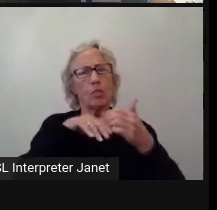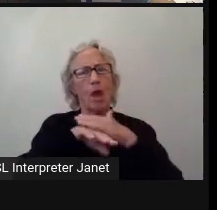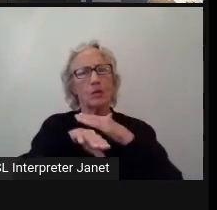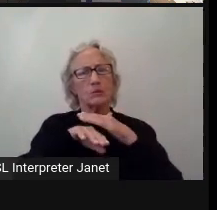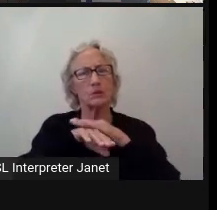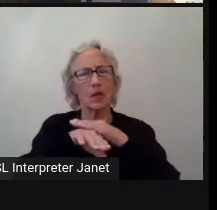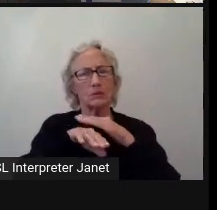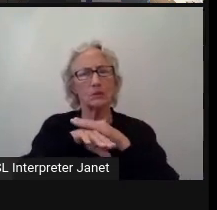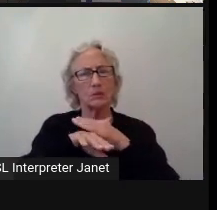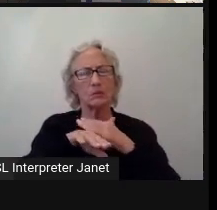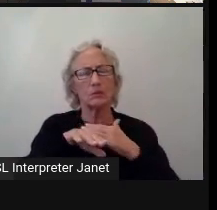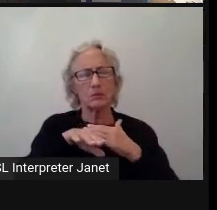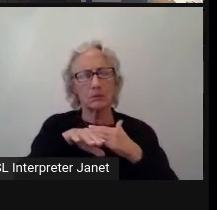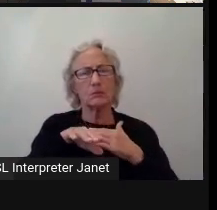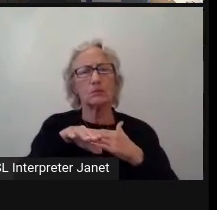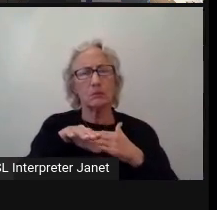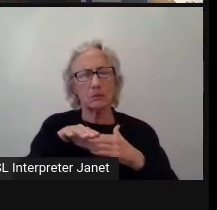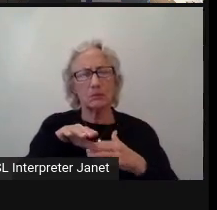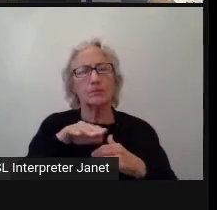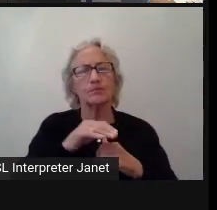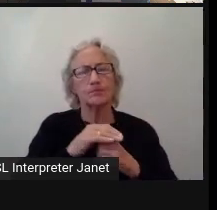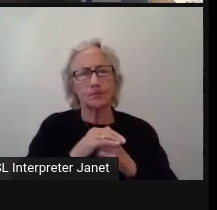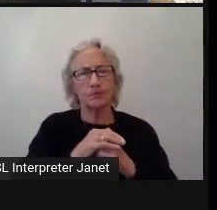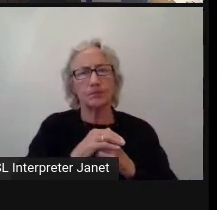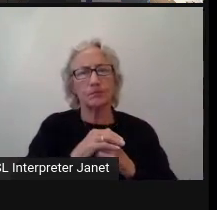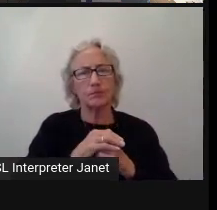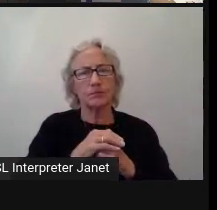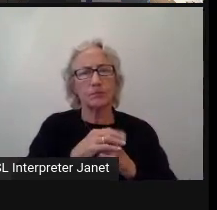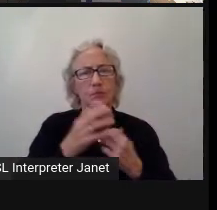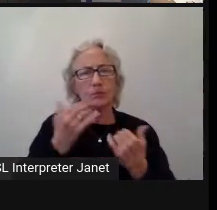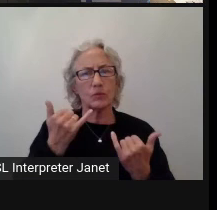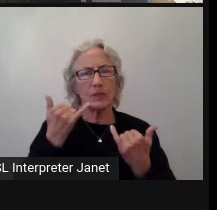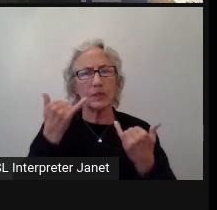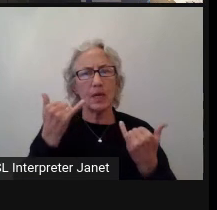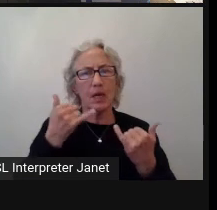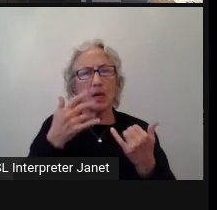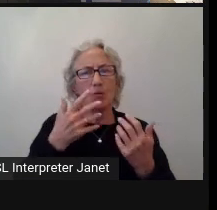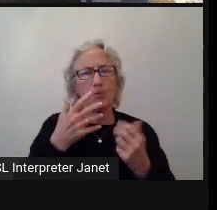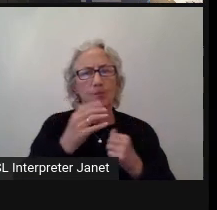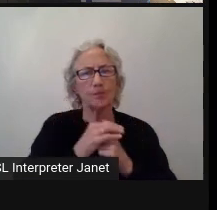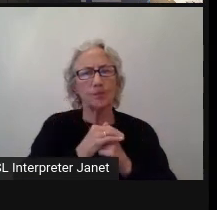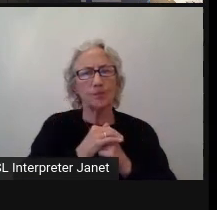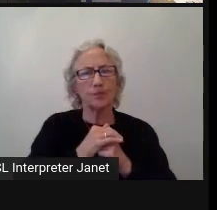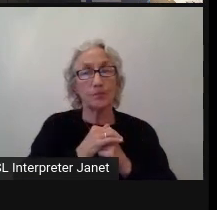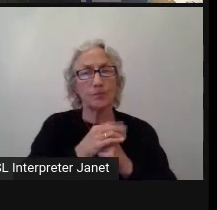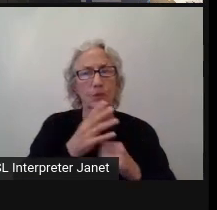we recently abide to PSR-12.